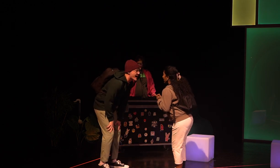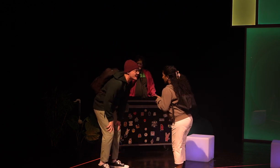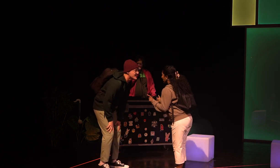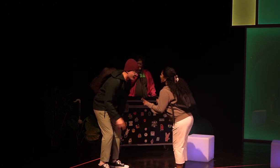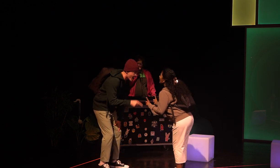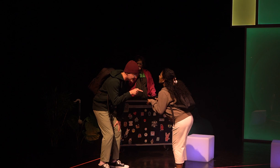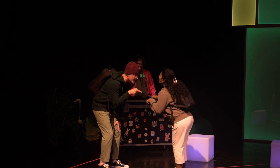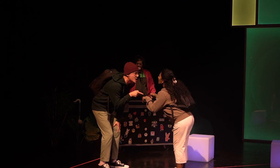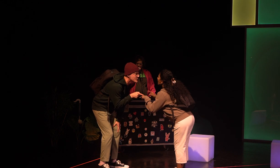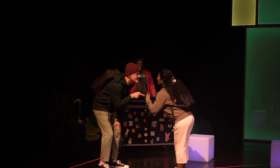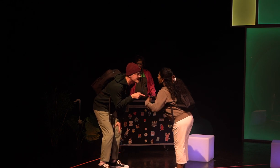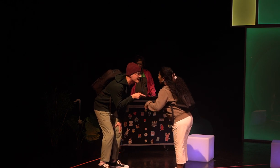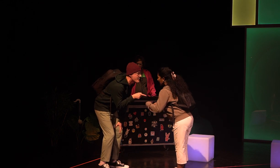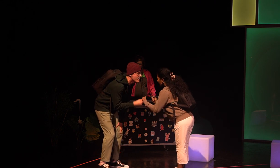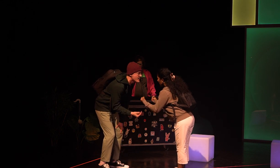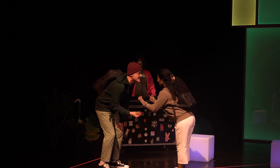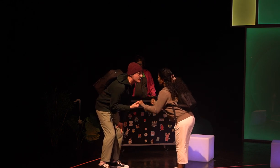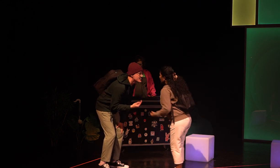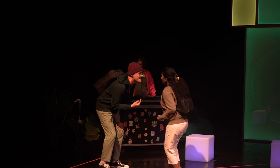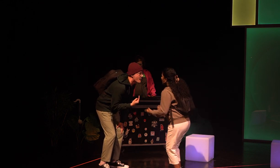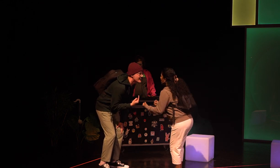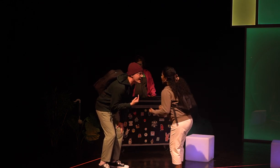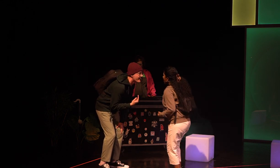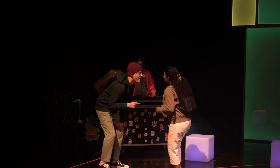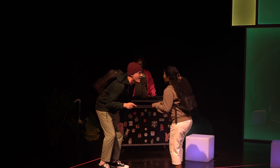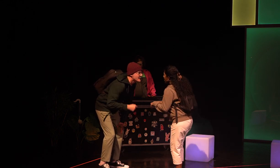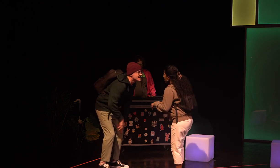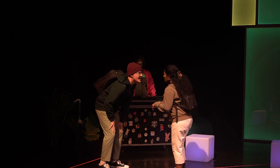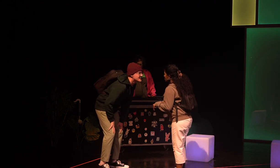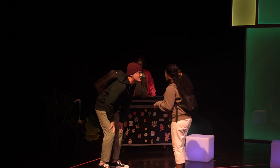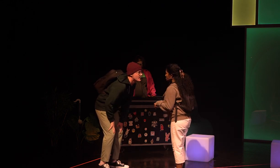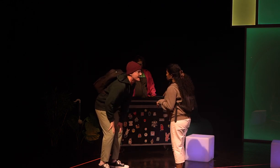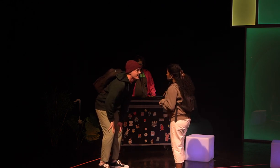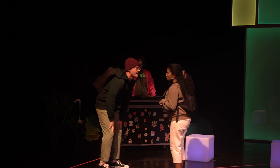you Gary, the first thing you need to do, you stop using my leg as a sex toy.